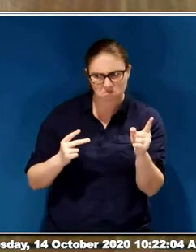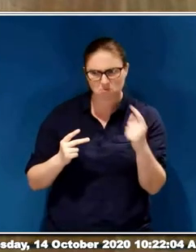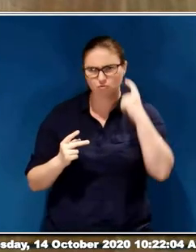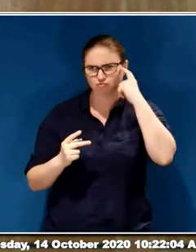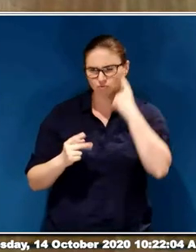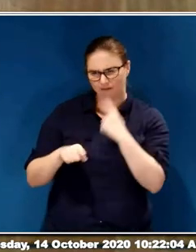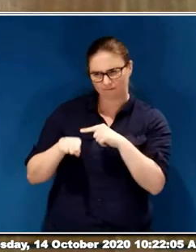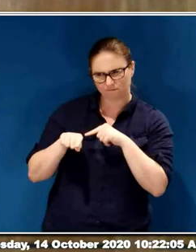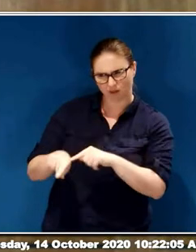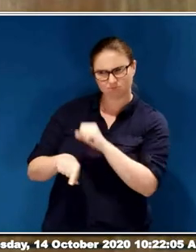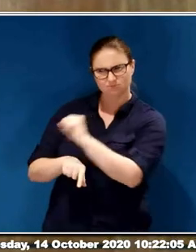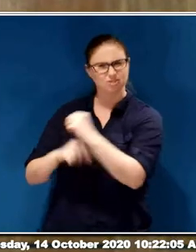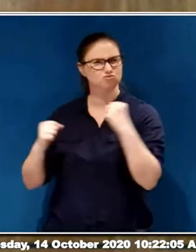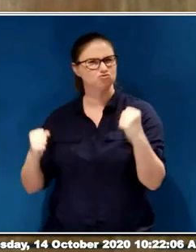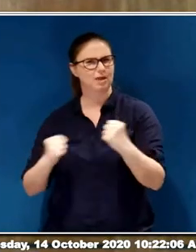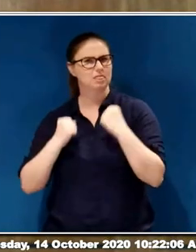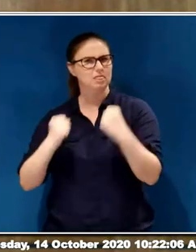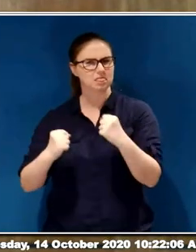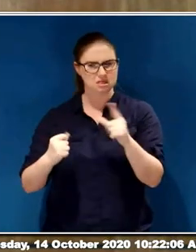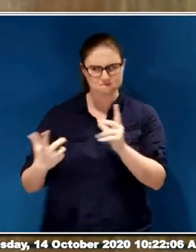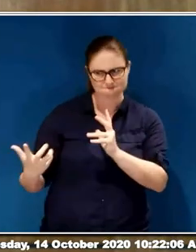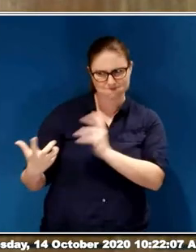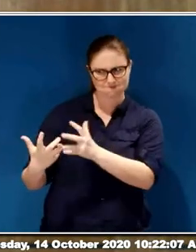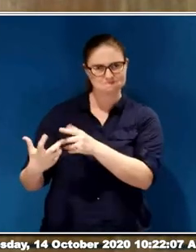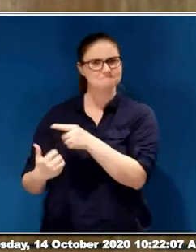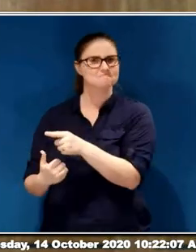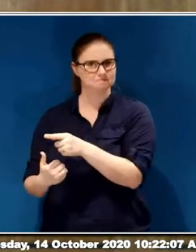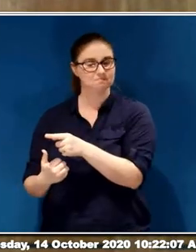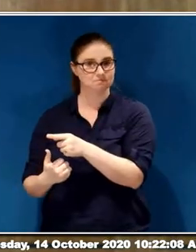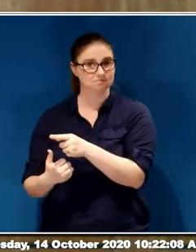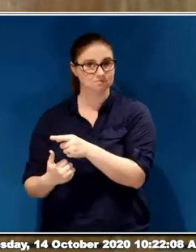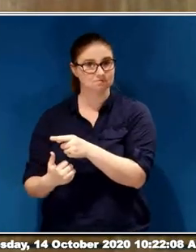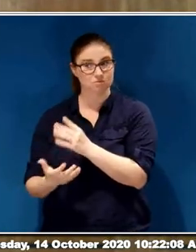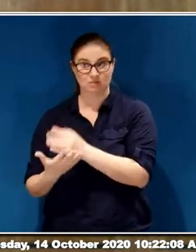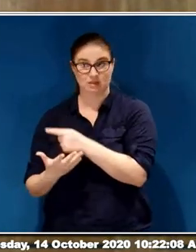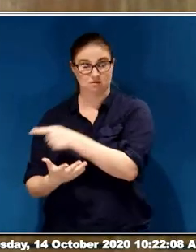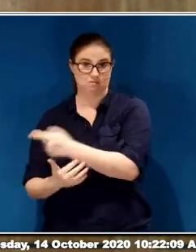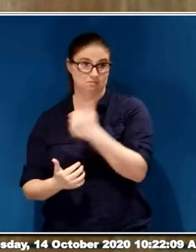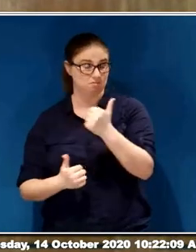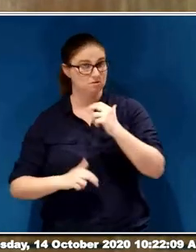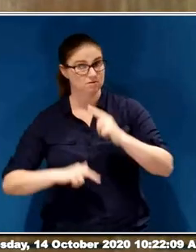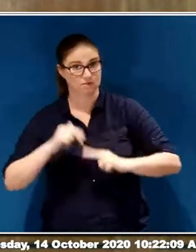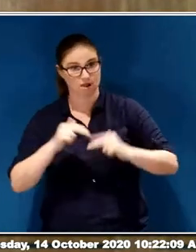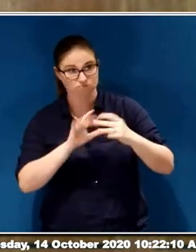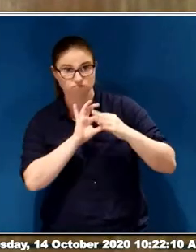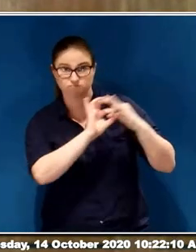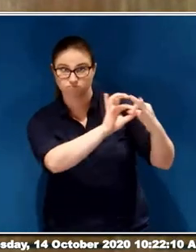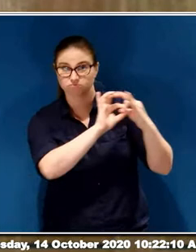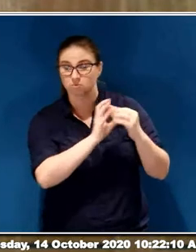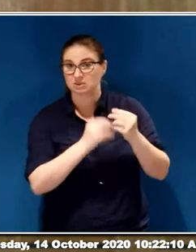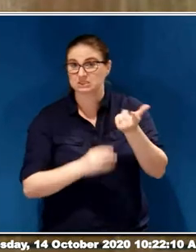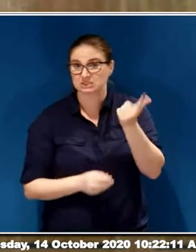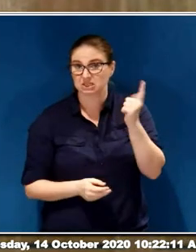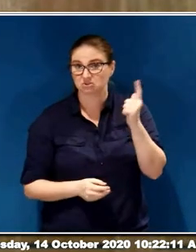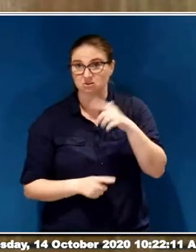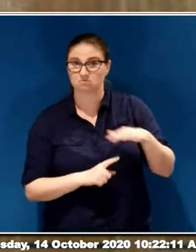He developed really positive relationships. In fact, they were so impressed within the very first week of Year 7